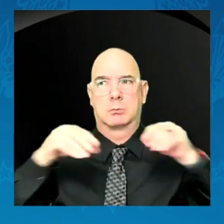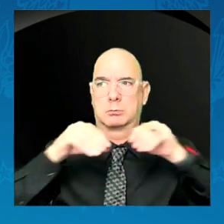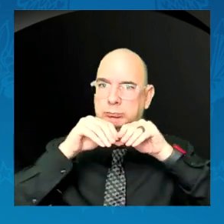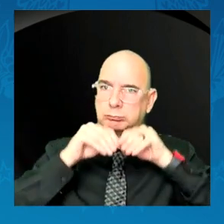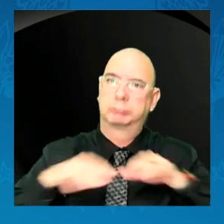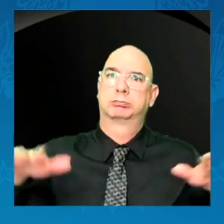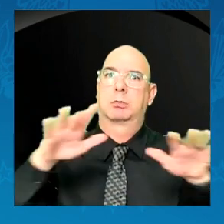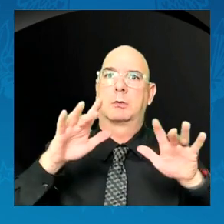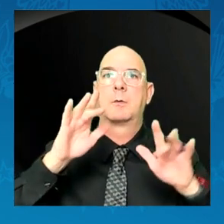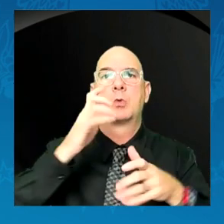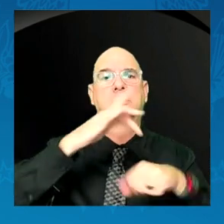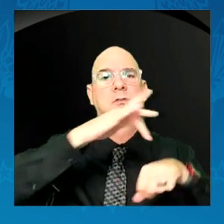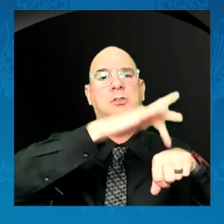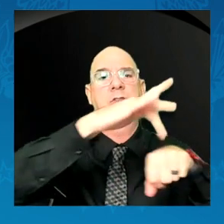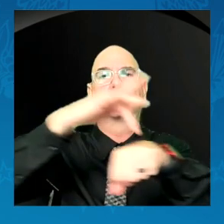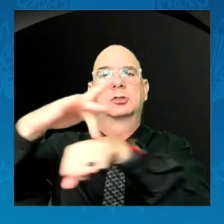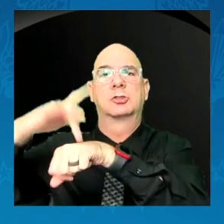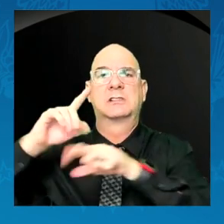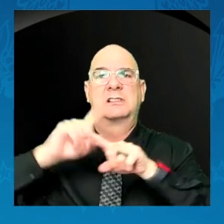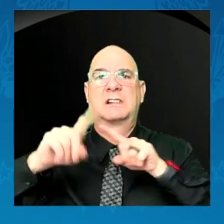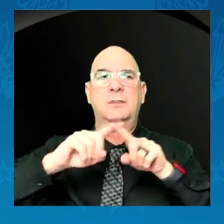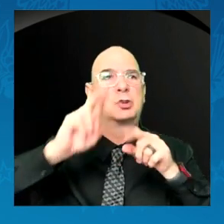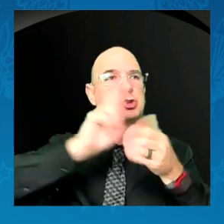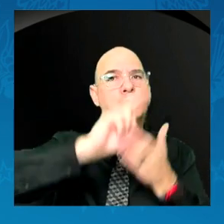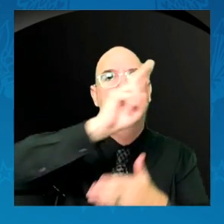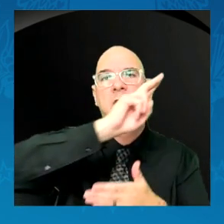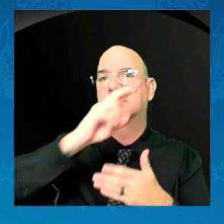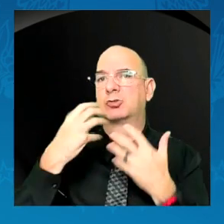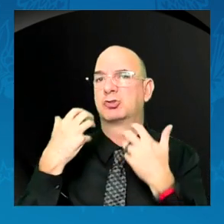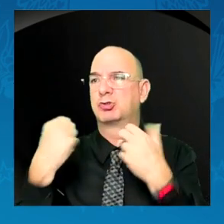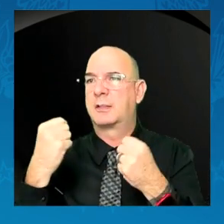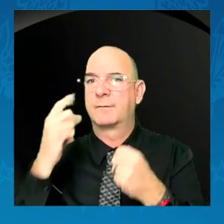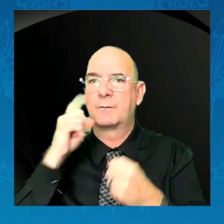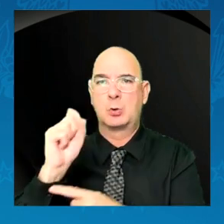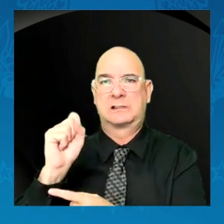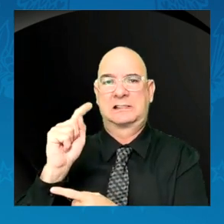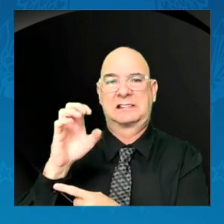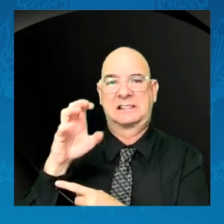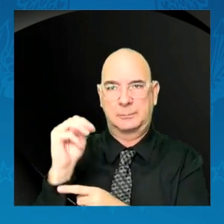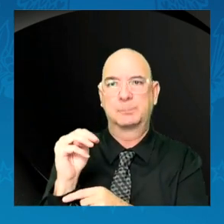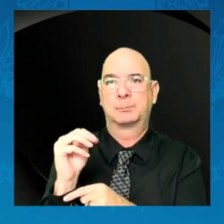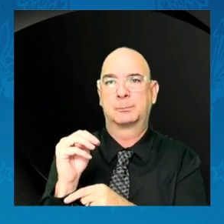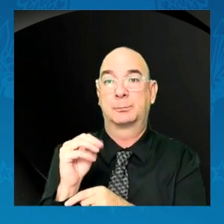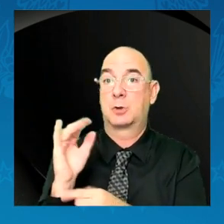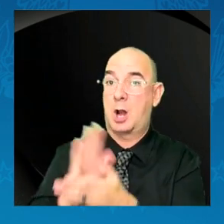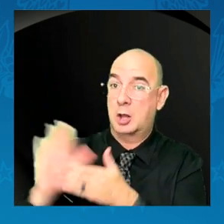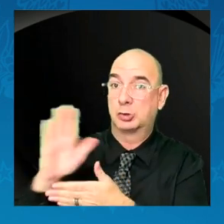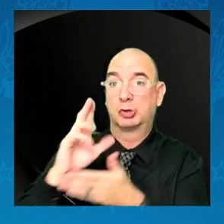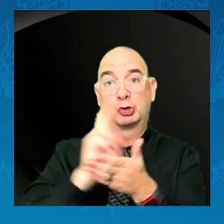that also are minority serving institutions to diversify our recruiting pool. Is this is an area where we just need